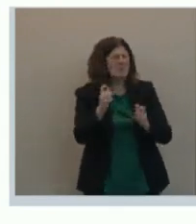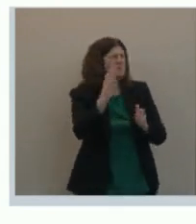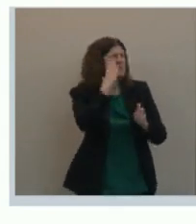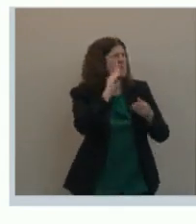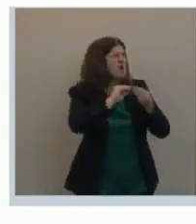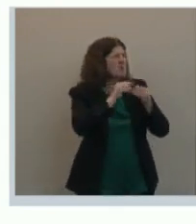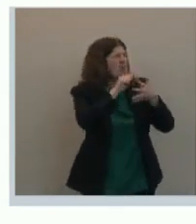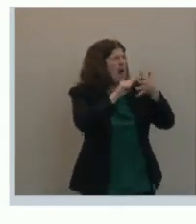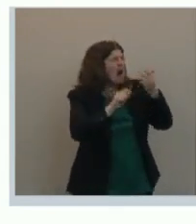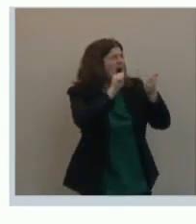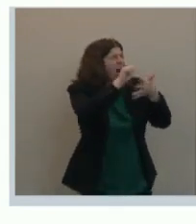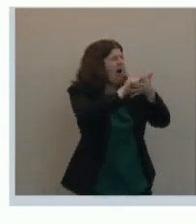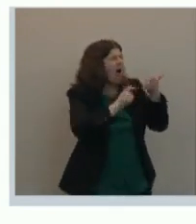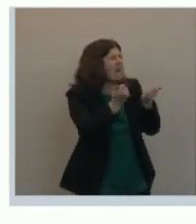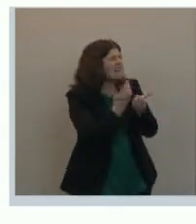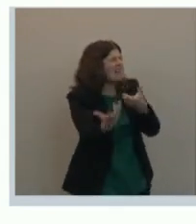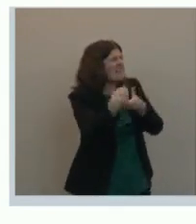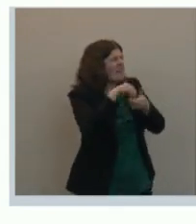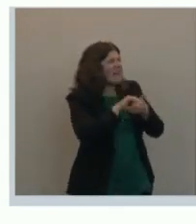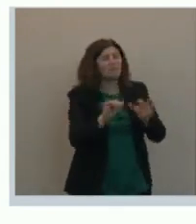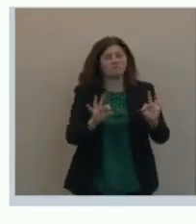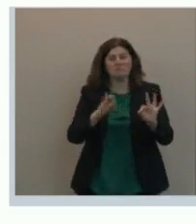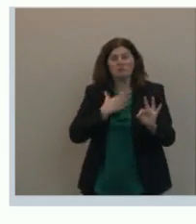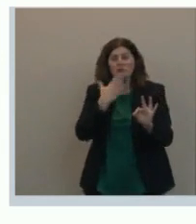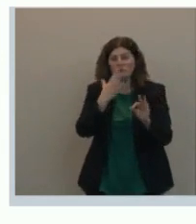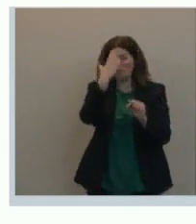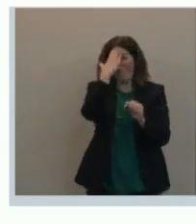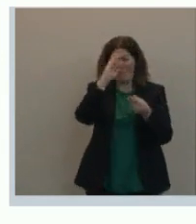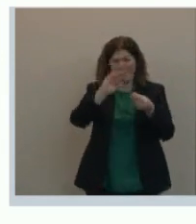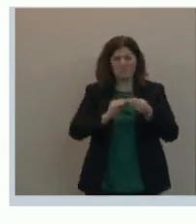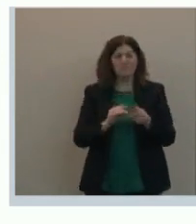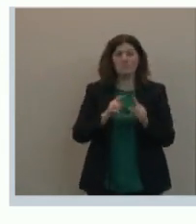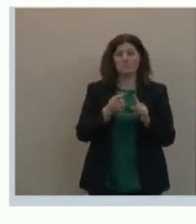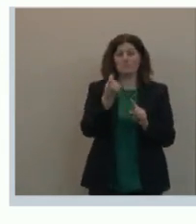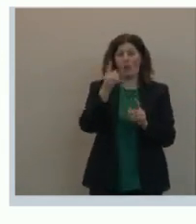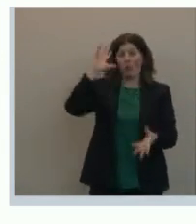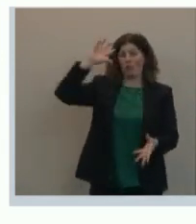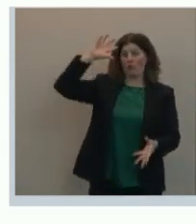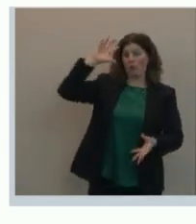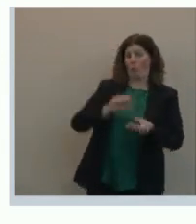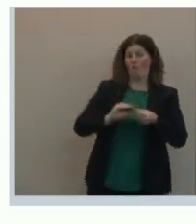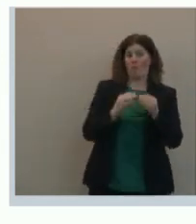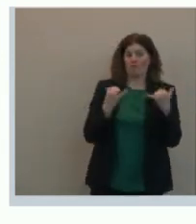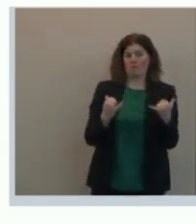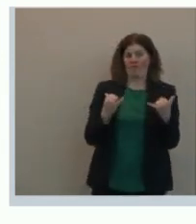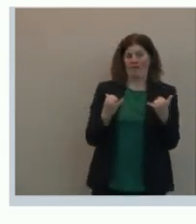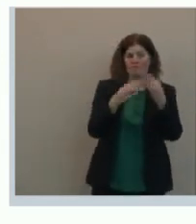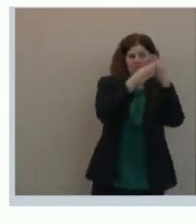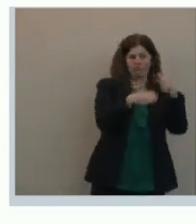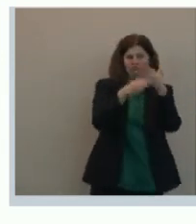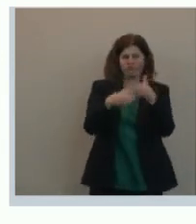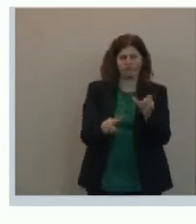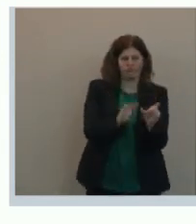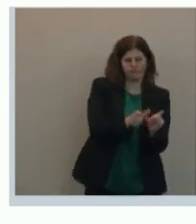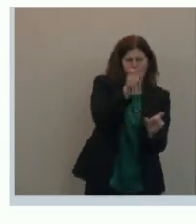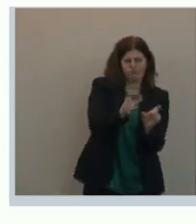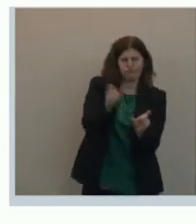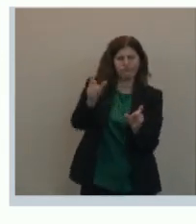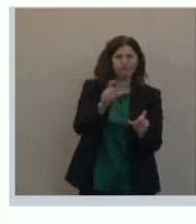THE NEXT SLIDE, I THINK, ANSWER SOME QUESTIONS THAT CAME UP LAST TIME. EVERY TIME WE SHOW A NUMBER, NUMBERS THAT GO INTO THAT NUMBER.